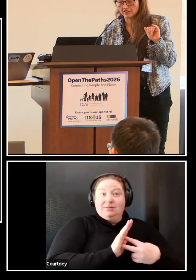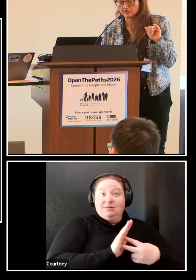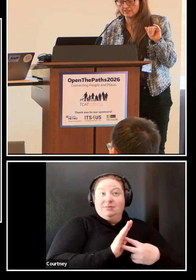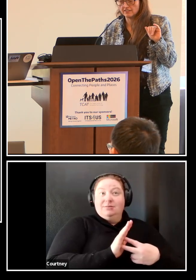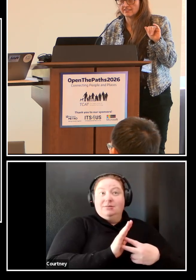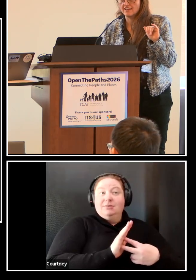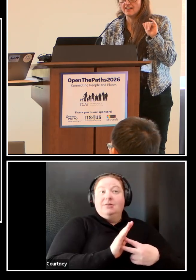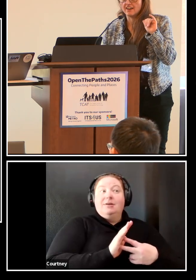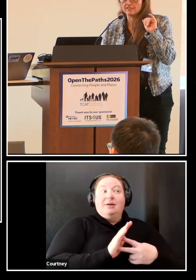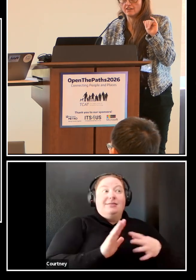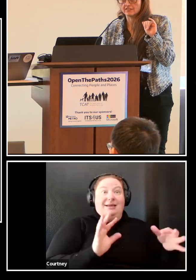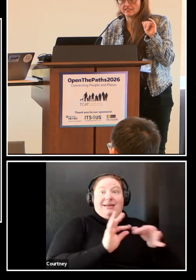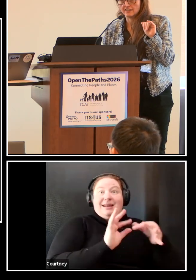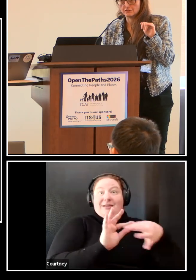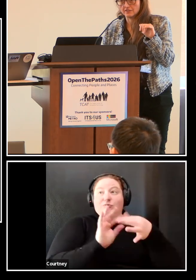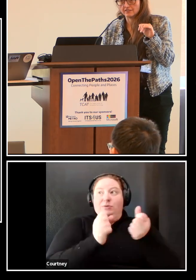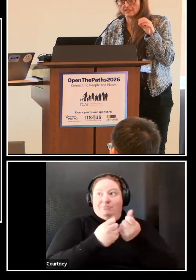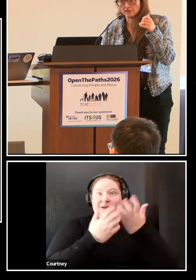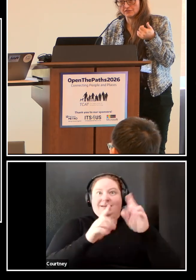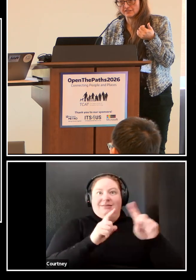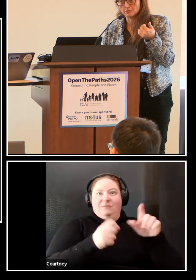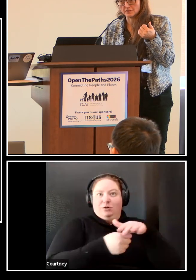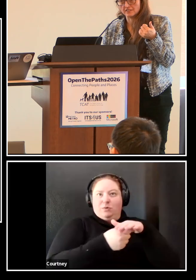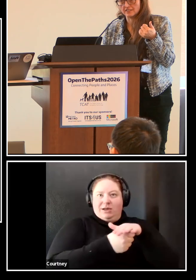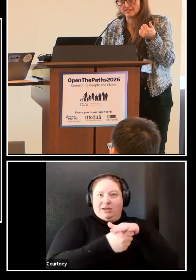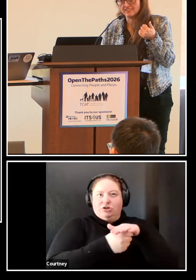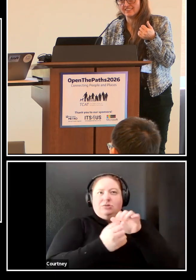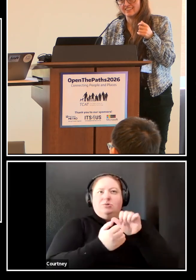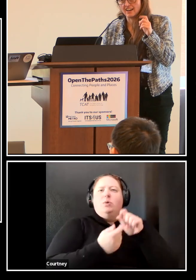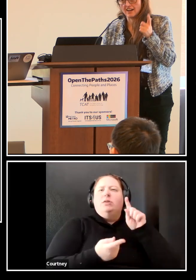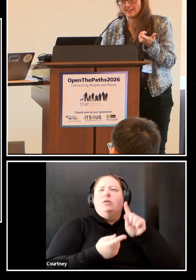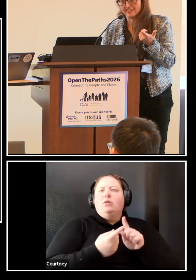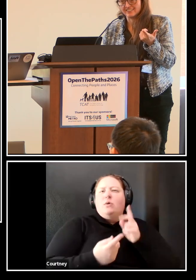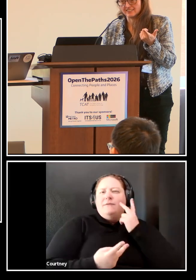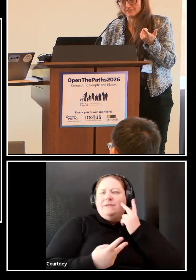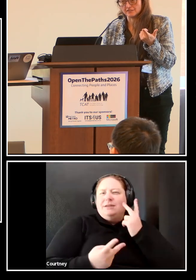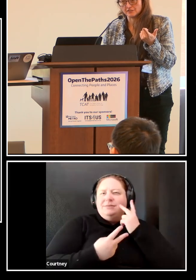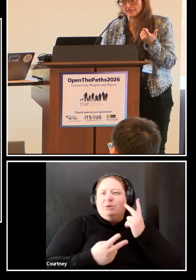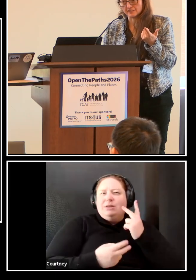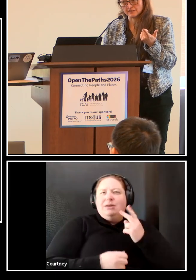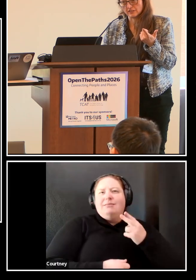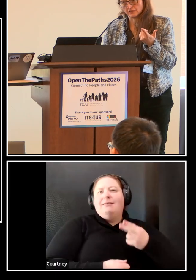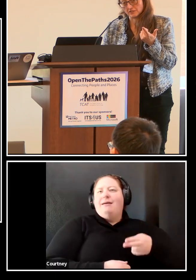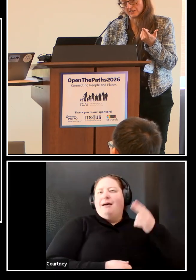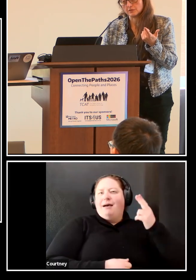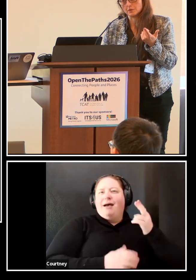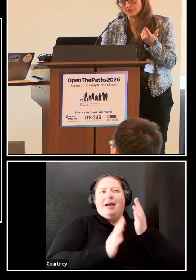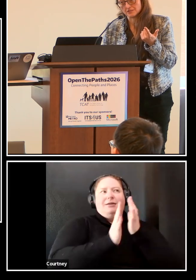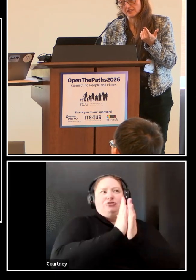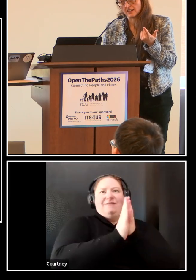locations alongside with low visibility, high level of traffic stress or exposure to